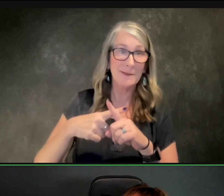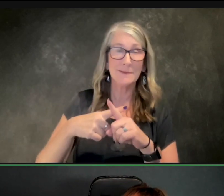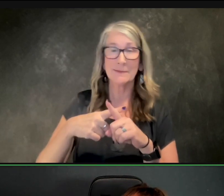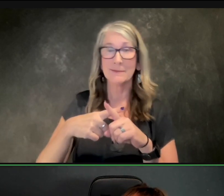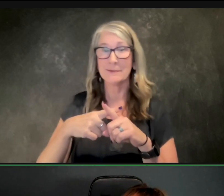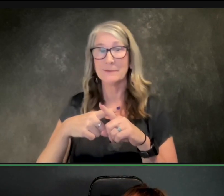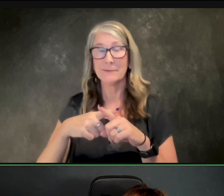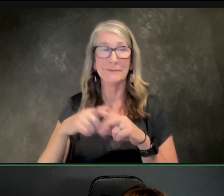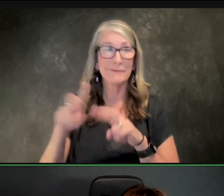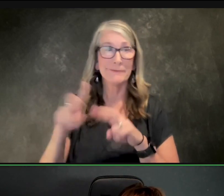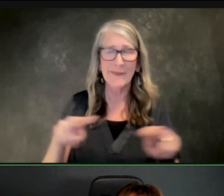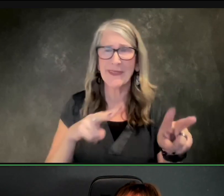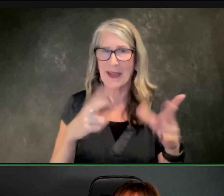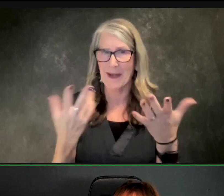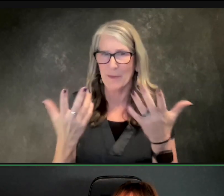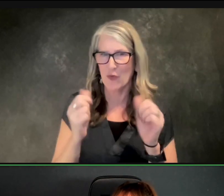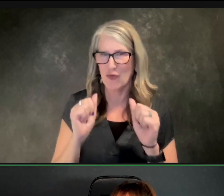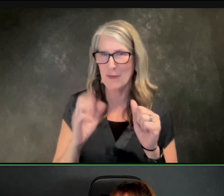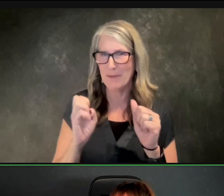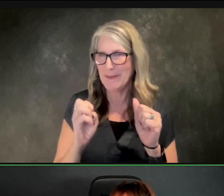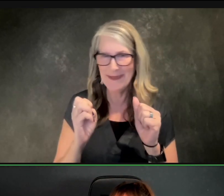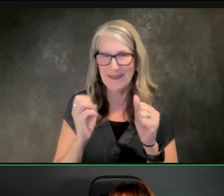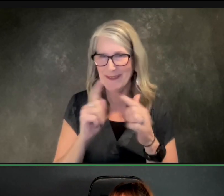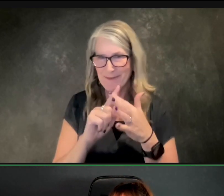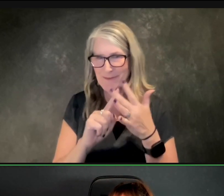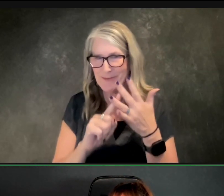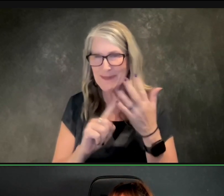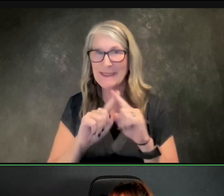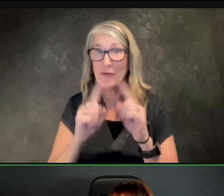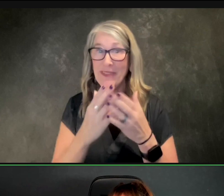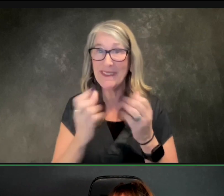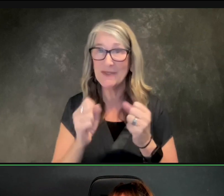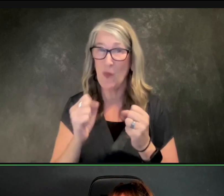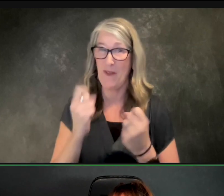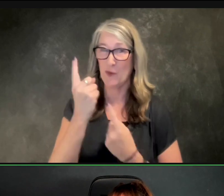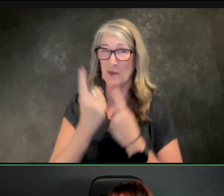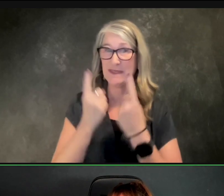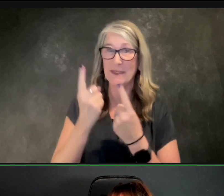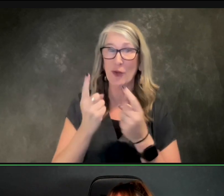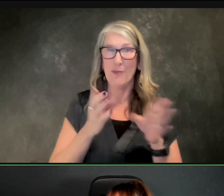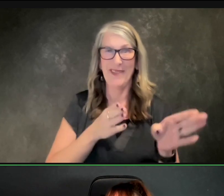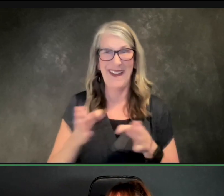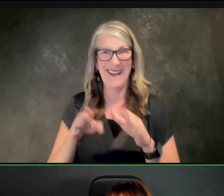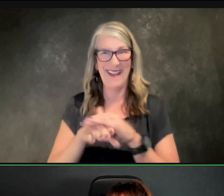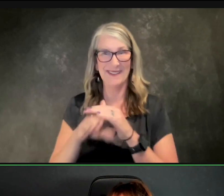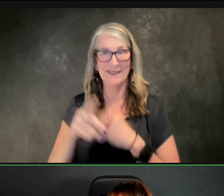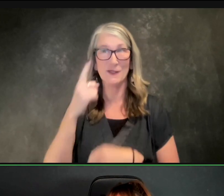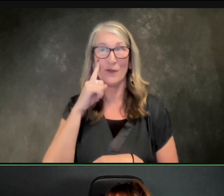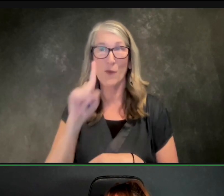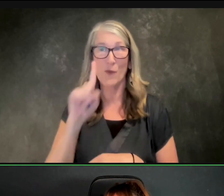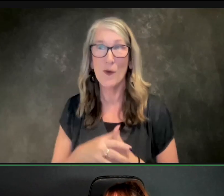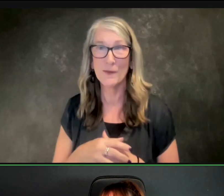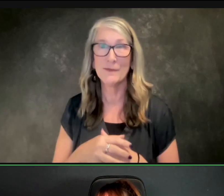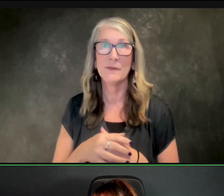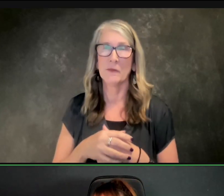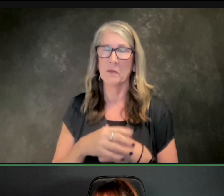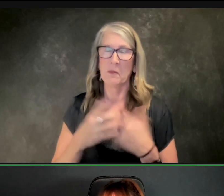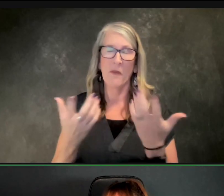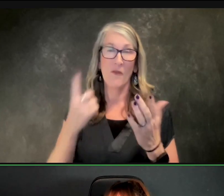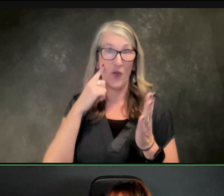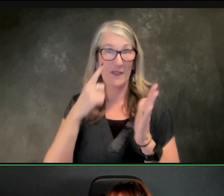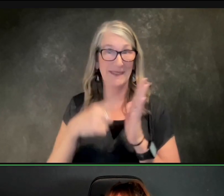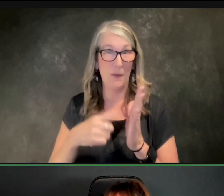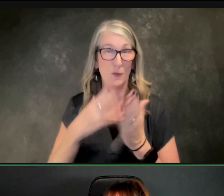There are tours, lectures, many different ways